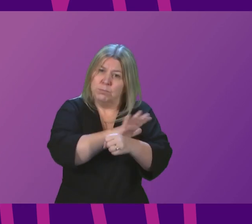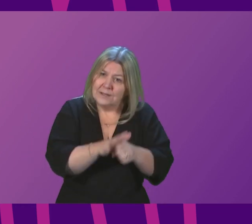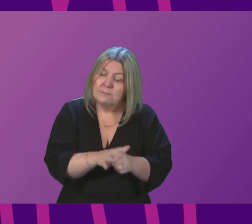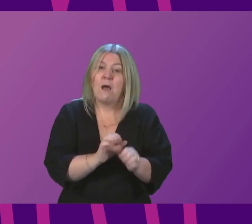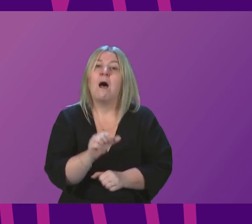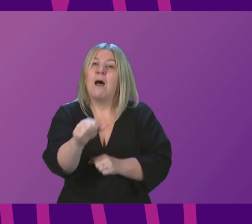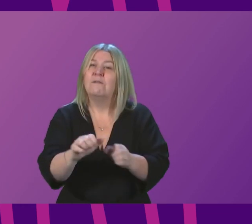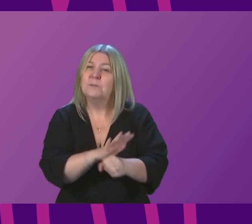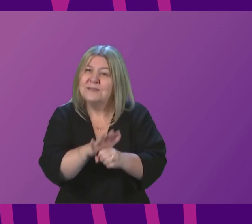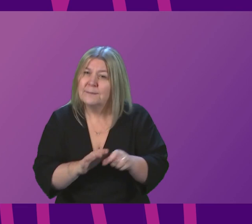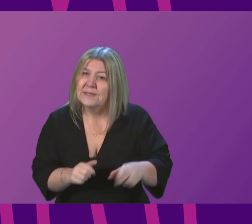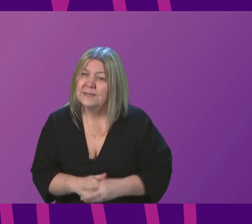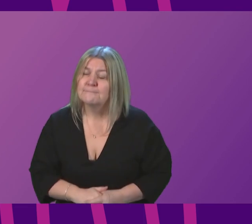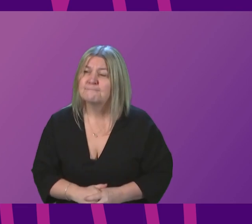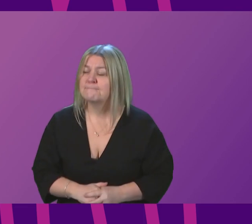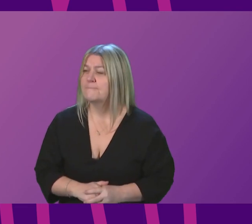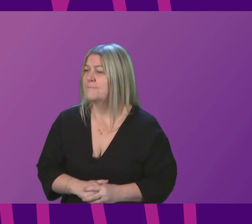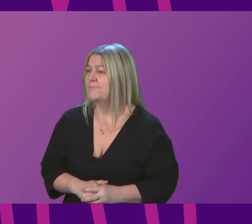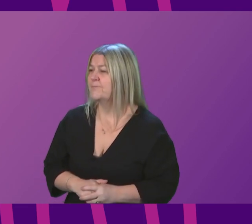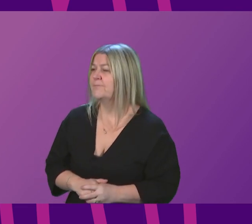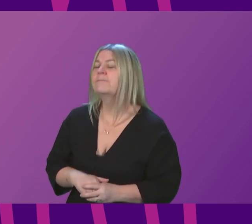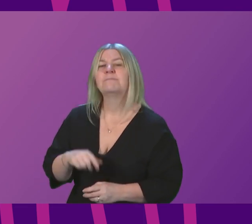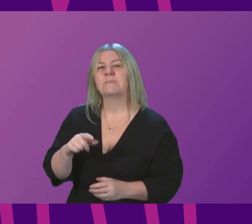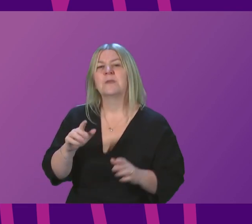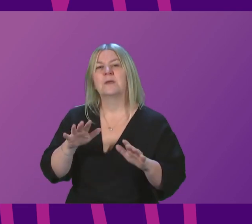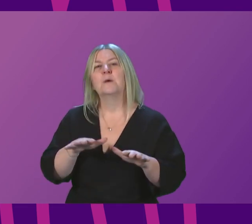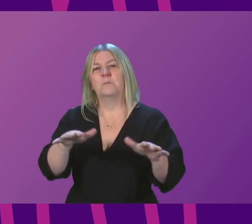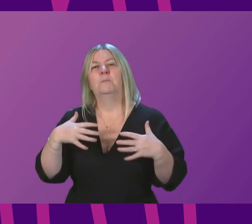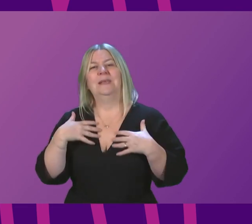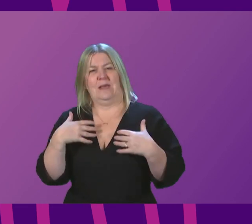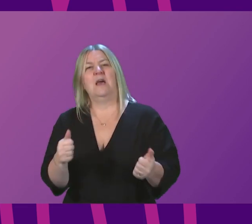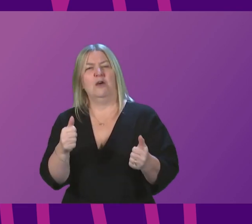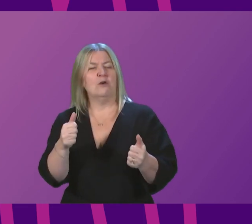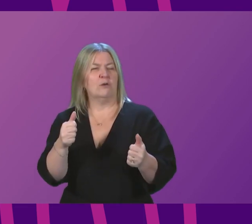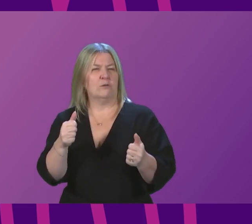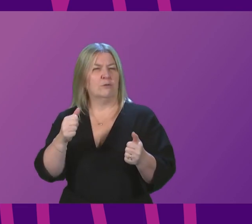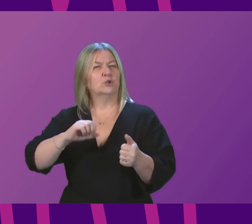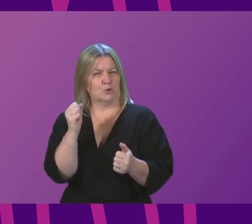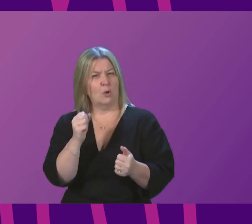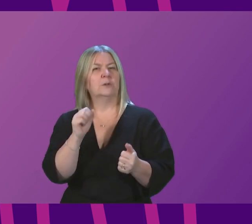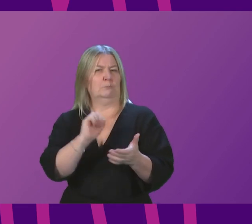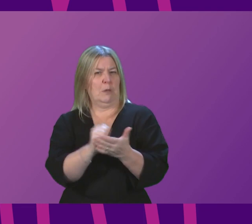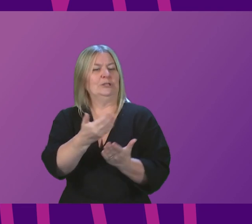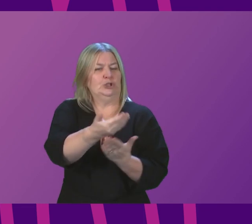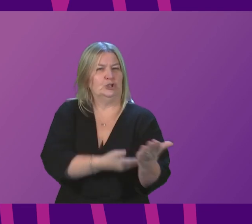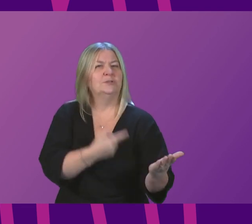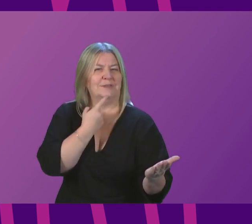Public Health Scotland published the latest staging data for breast, lung and colorectal cancers in November last year.